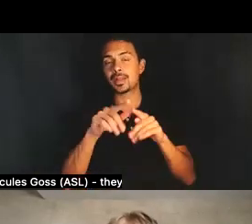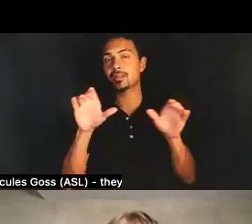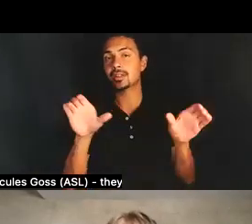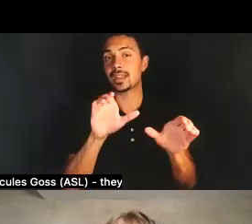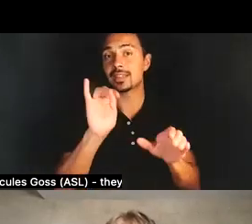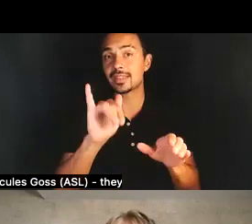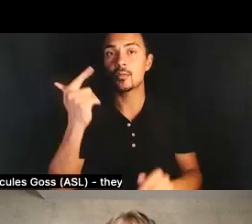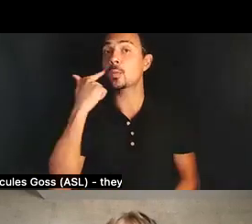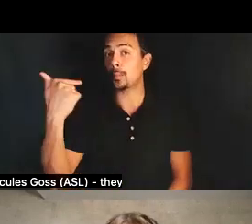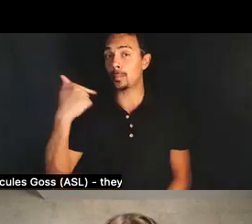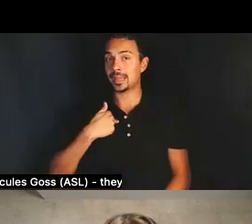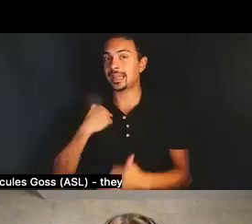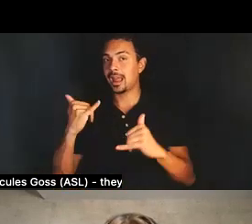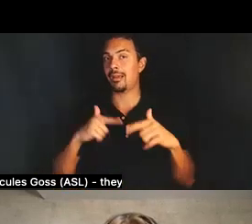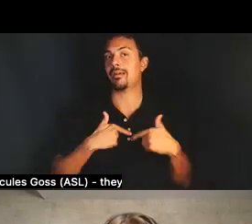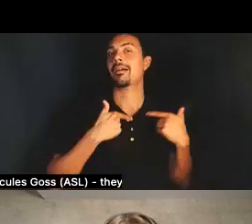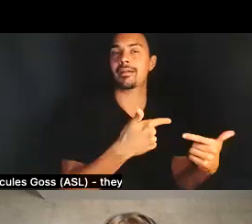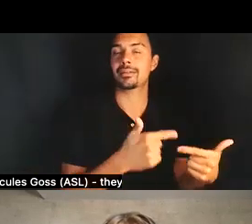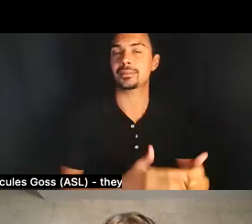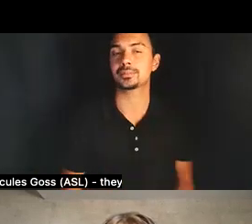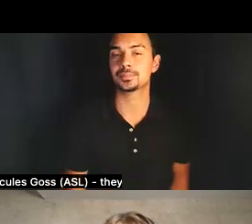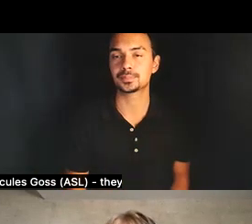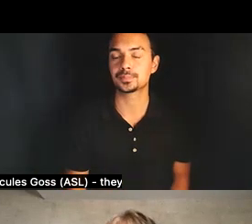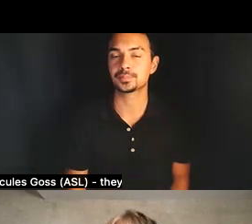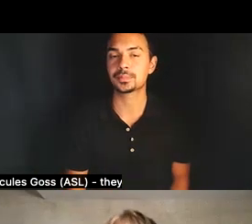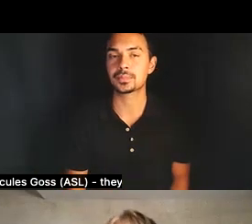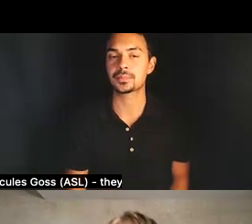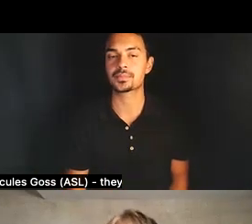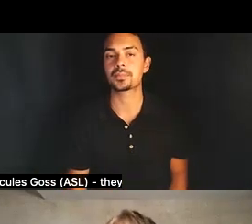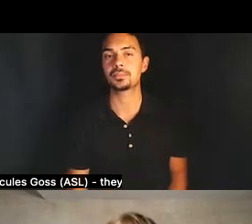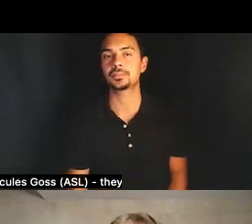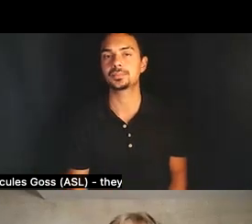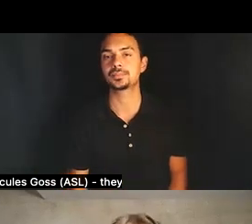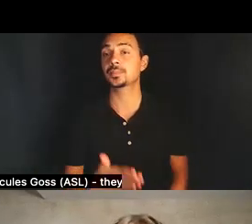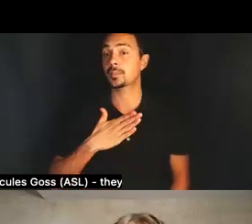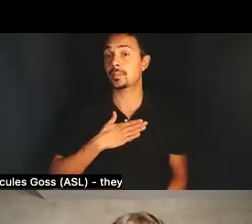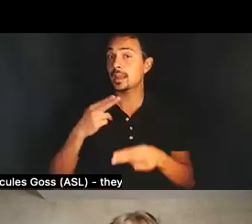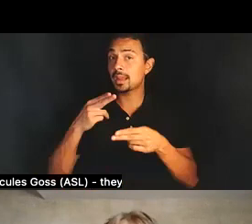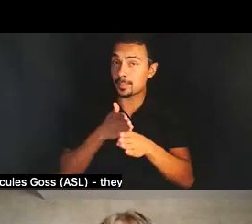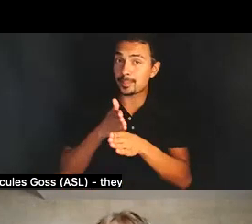others, and is because other people do that for me. And so, you know, my main argument